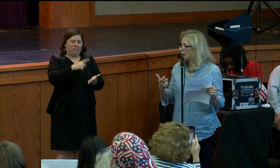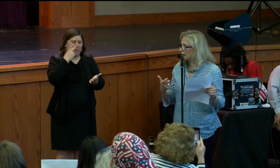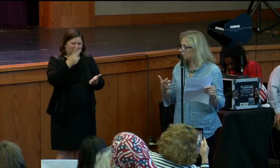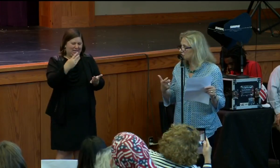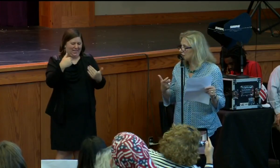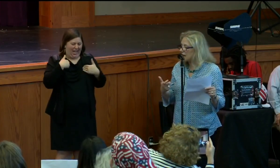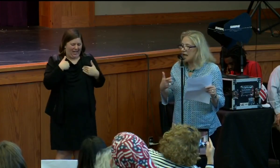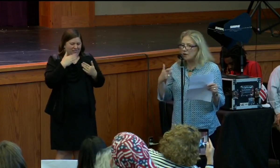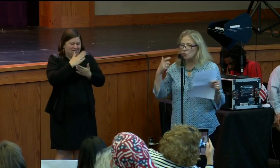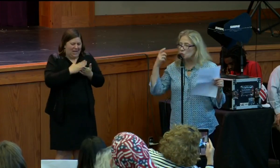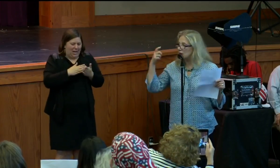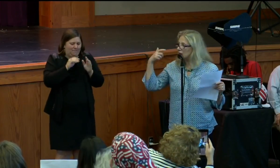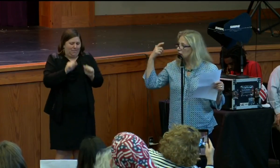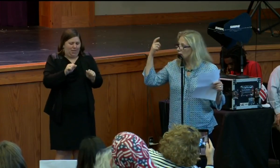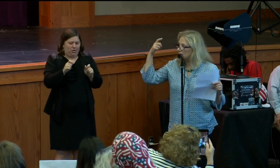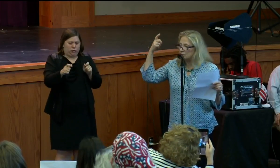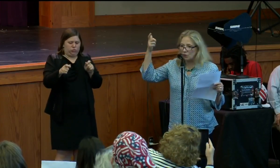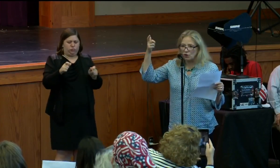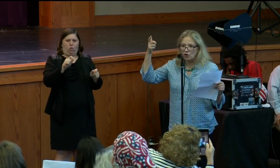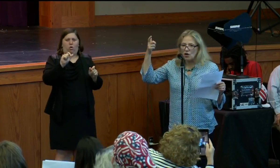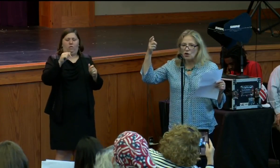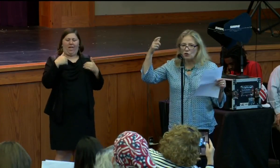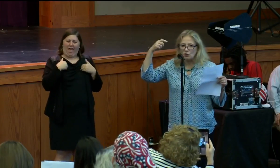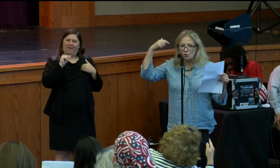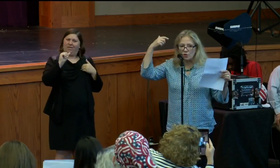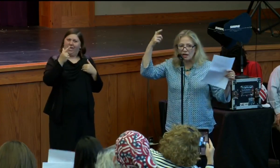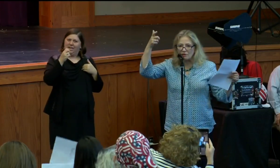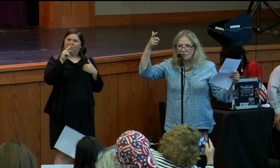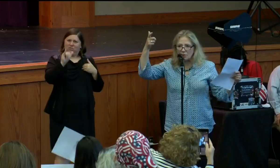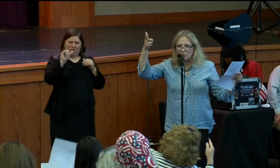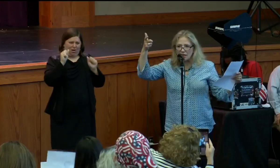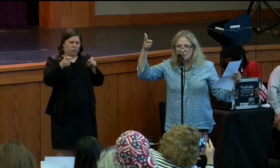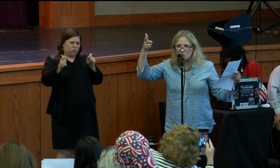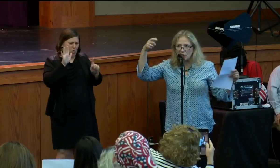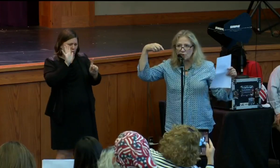LIVES AND WHEN WE HAVE YOUNG PEOPLE WHO WE HAVE A PLACE WHERE